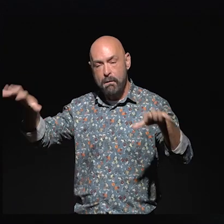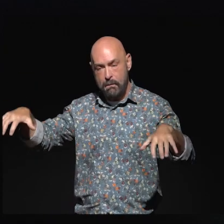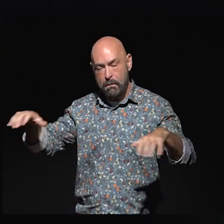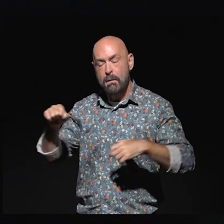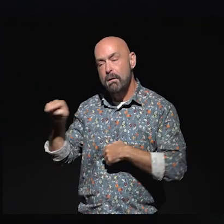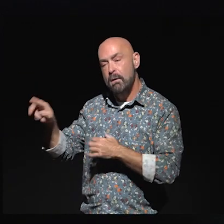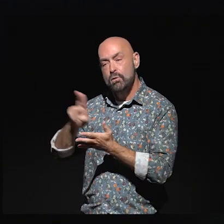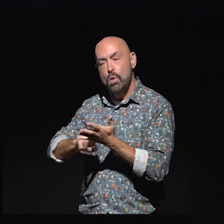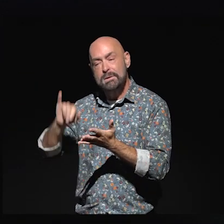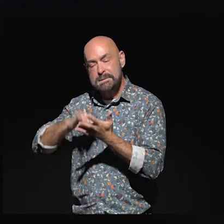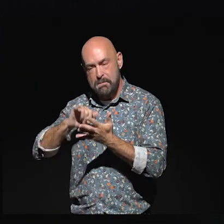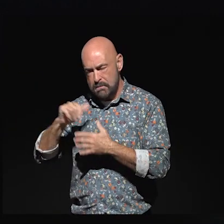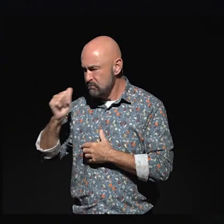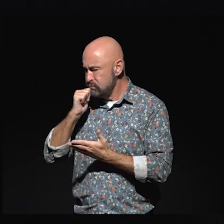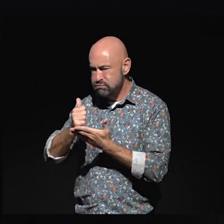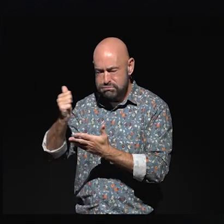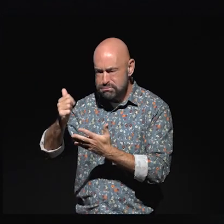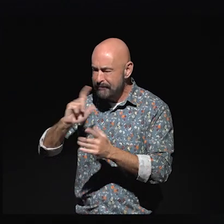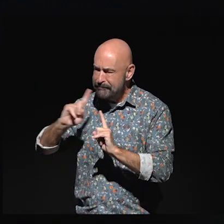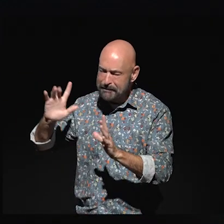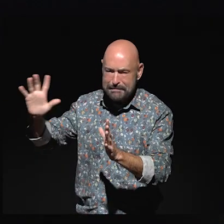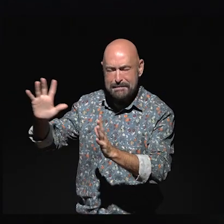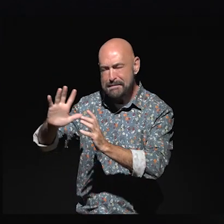Norton Simon was a great American industrialist,